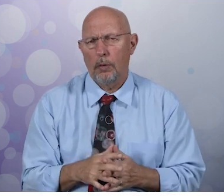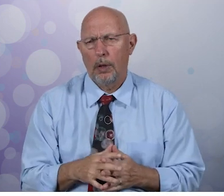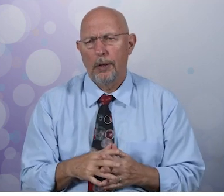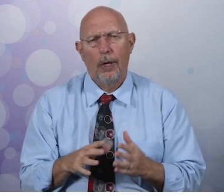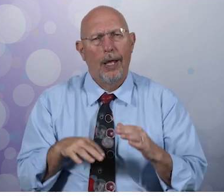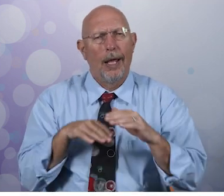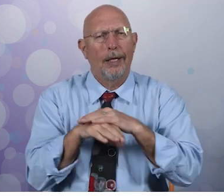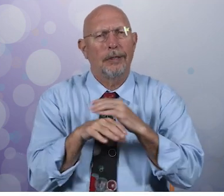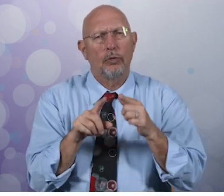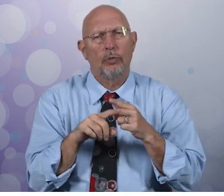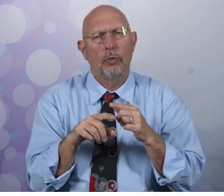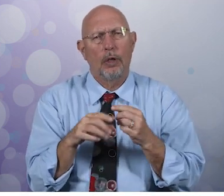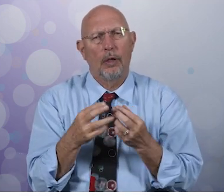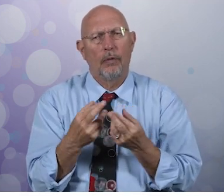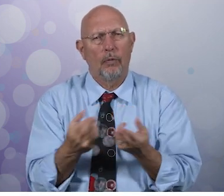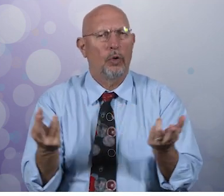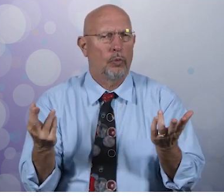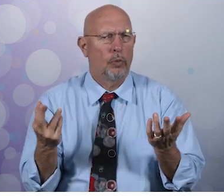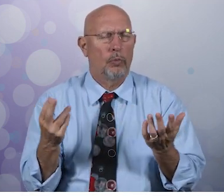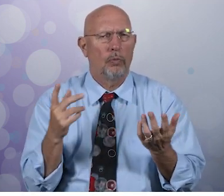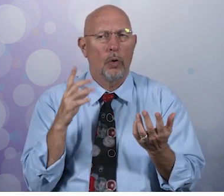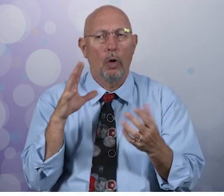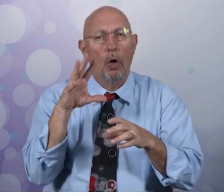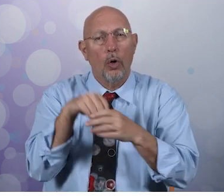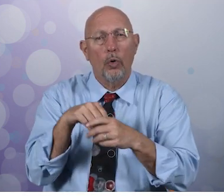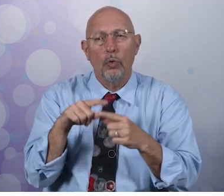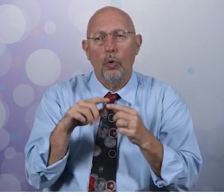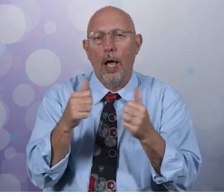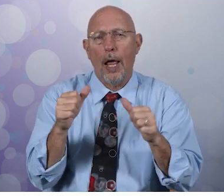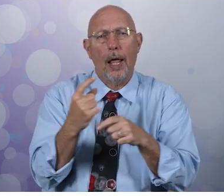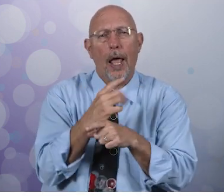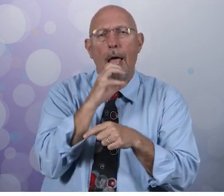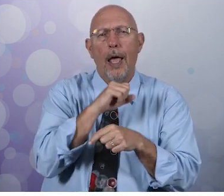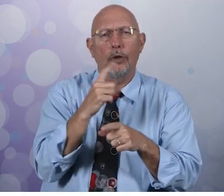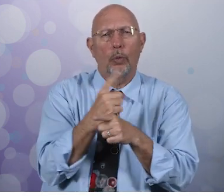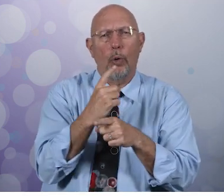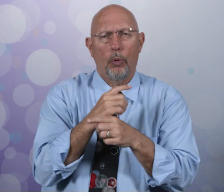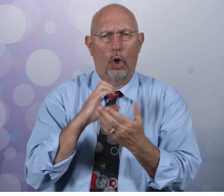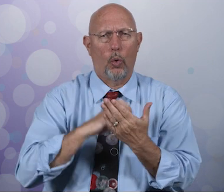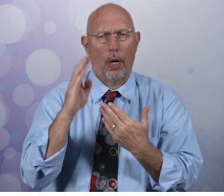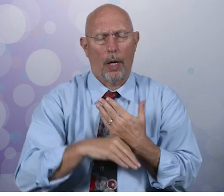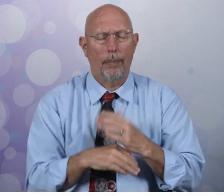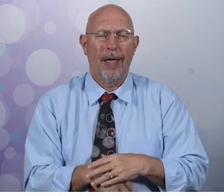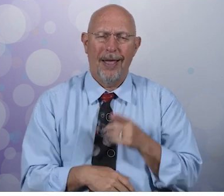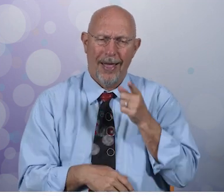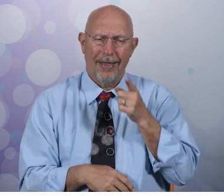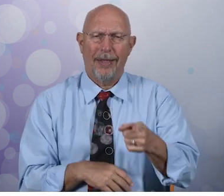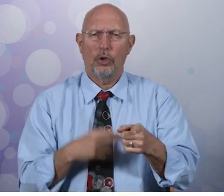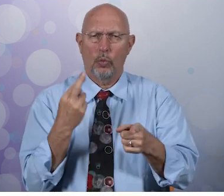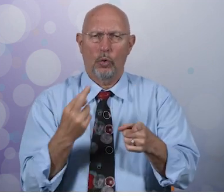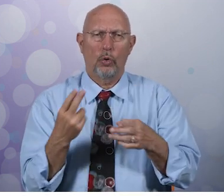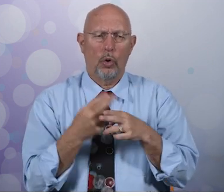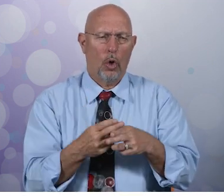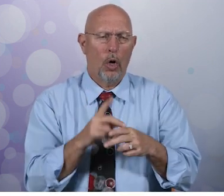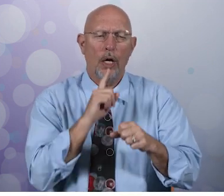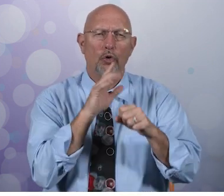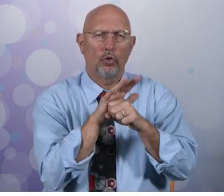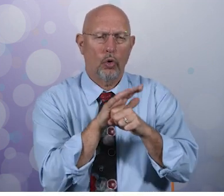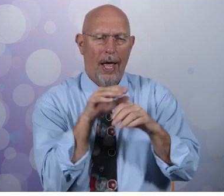about their child being included in grade level, age-appropriate curriculum. This is a resource called Ensuring Access to the General